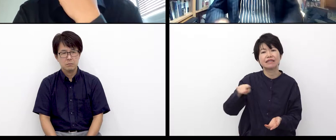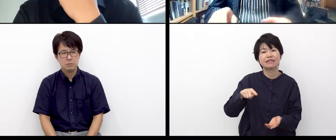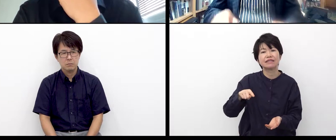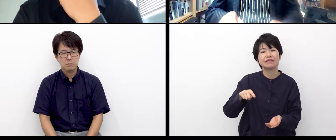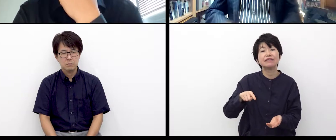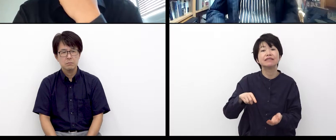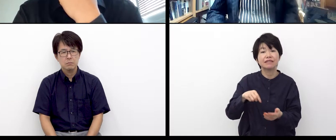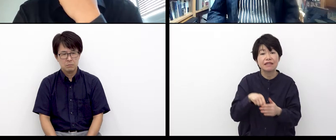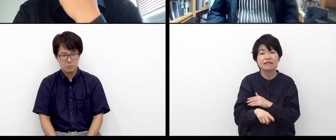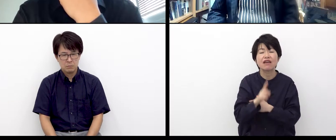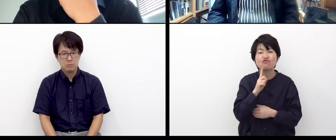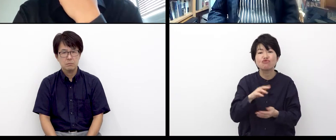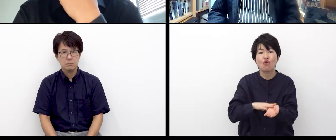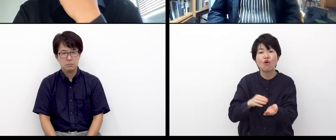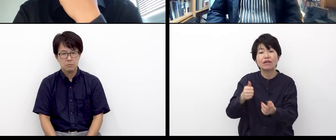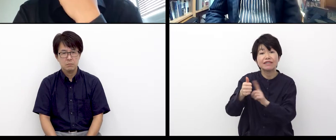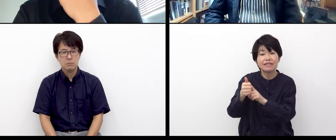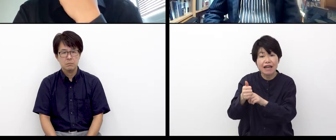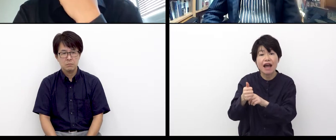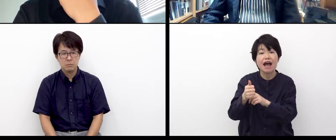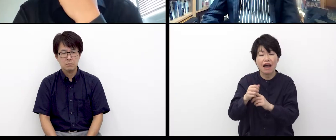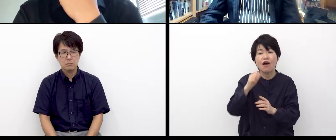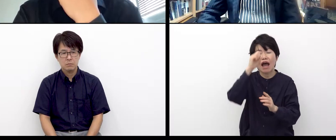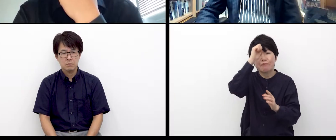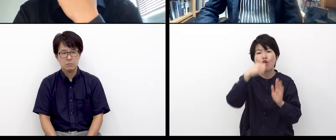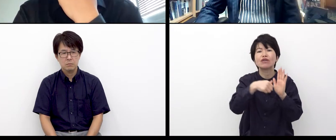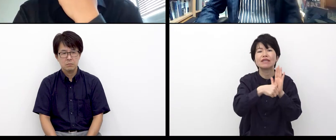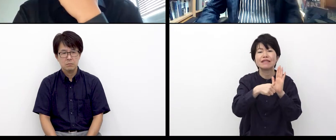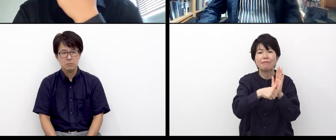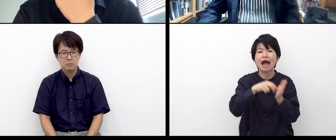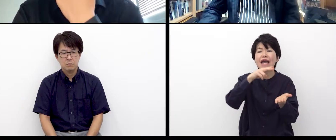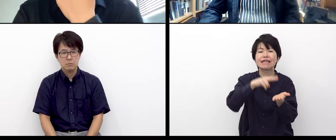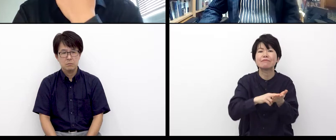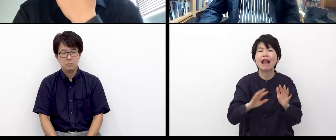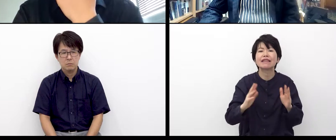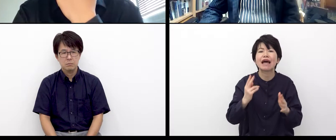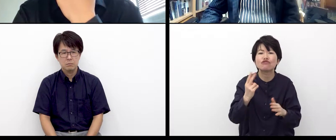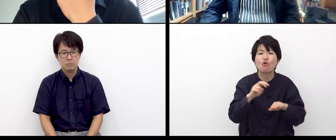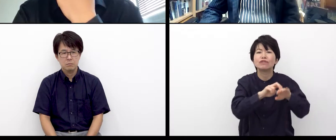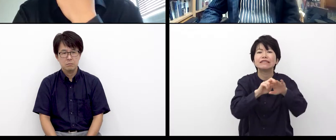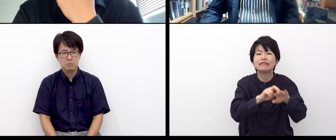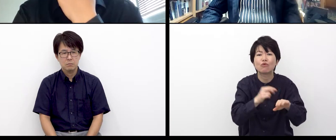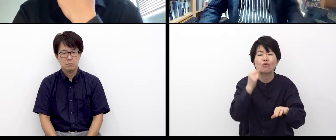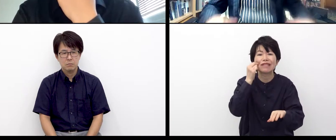unless they have a specific disease name. So, I understand their feeling, and it would be beneficial for the family